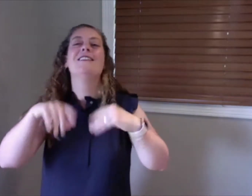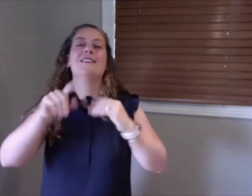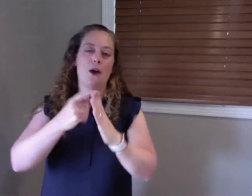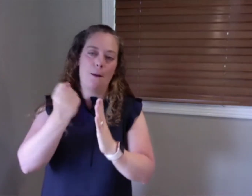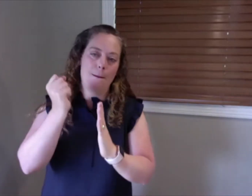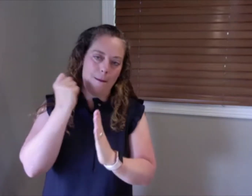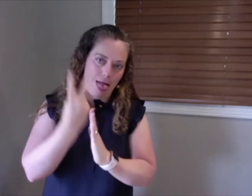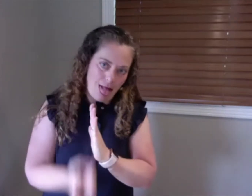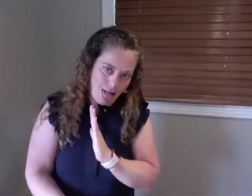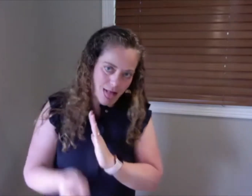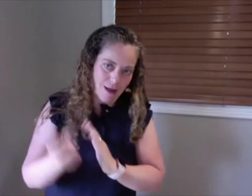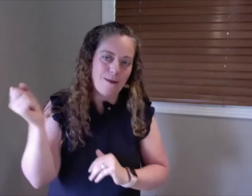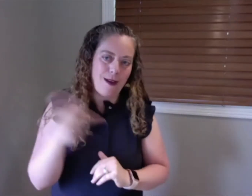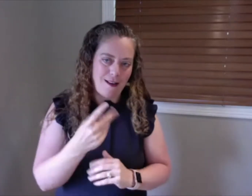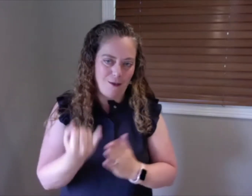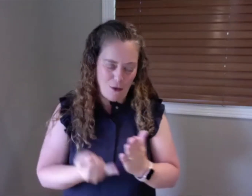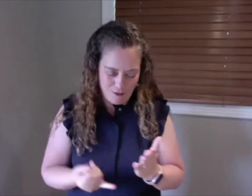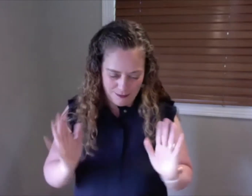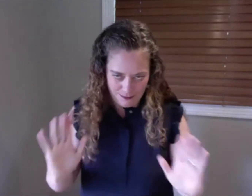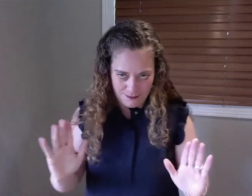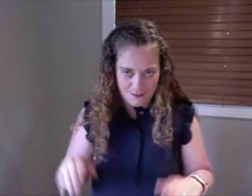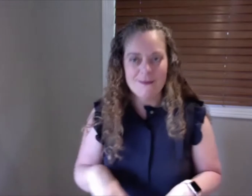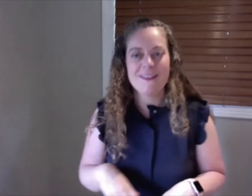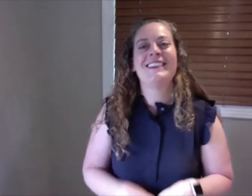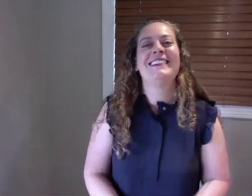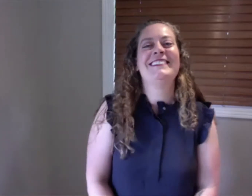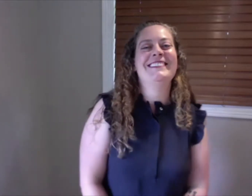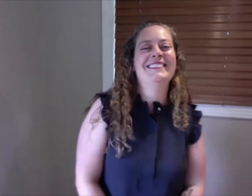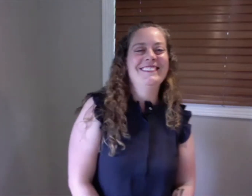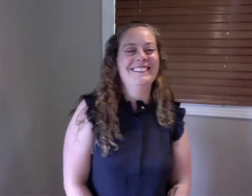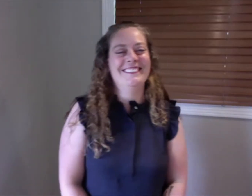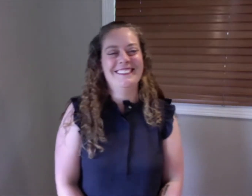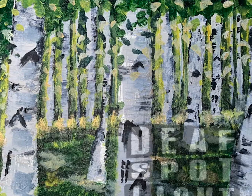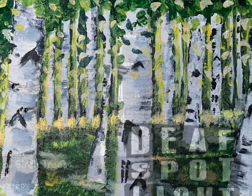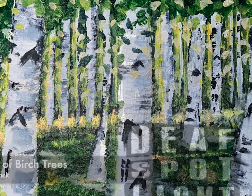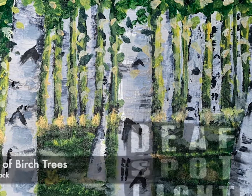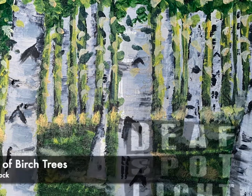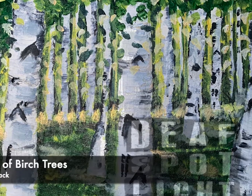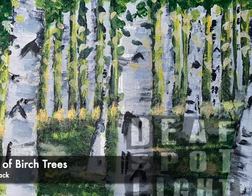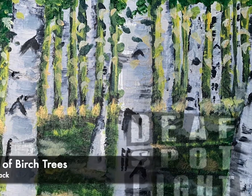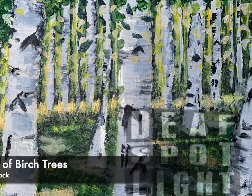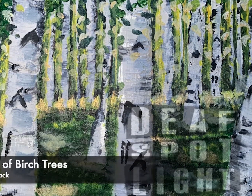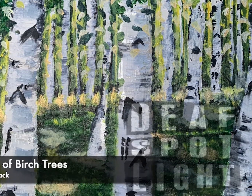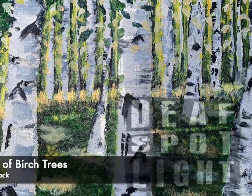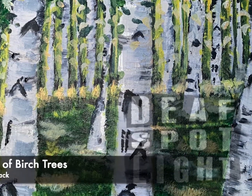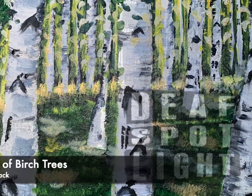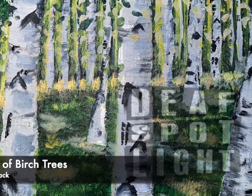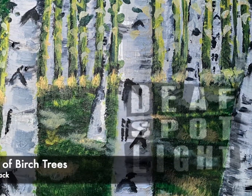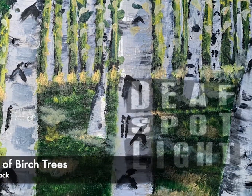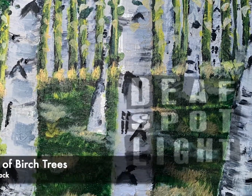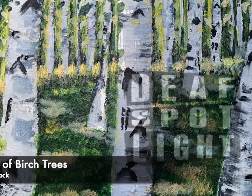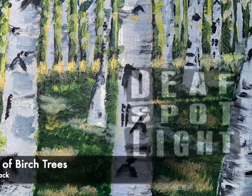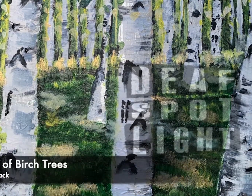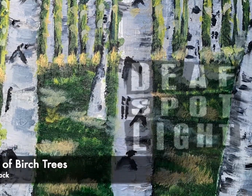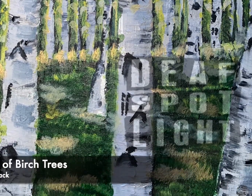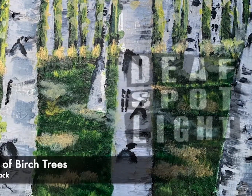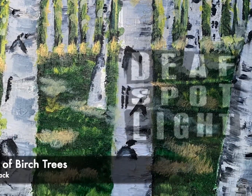and I have had some more time to dive back into my art.